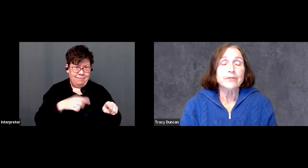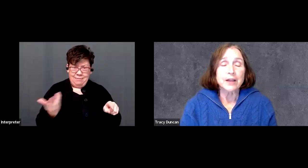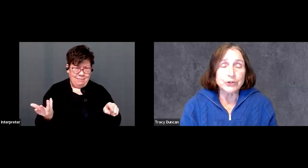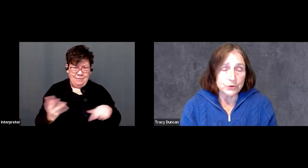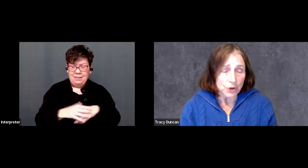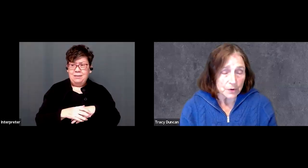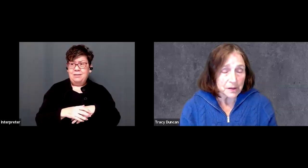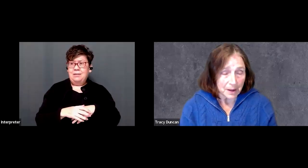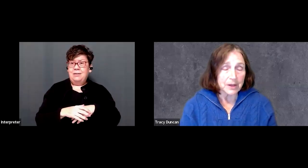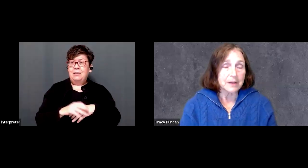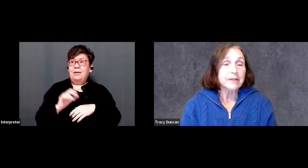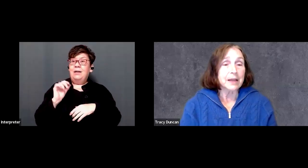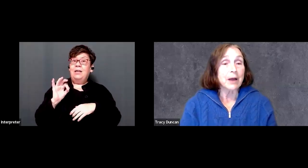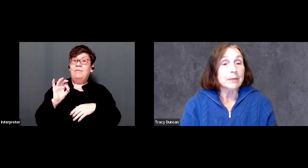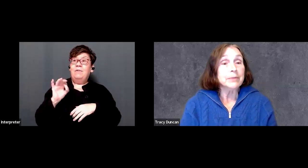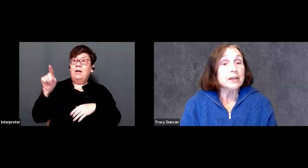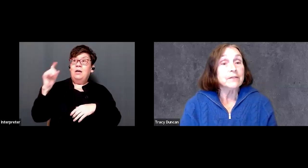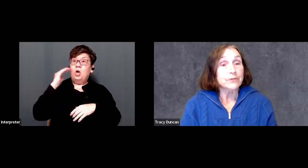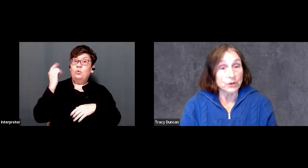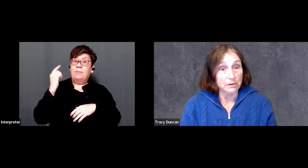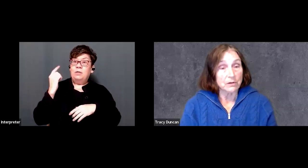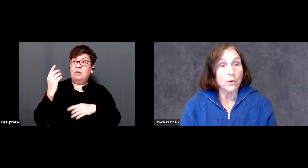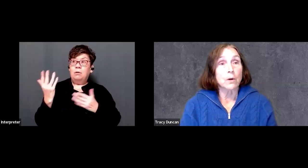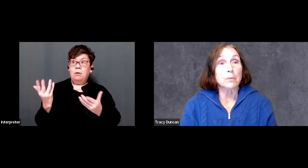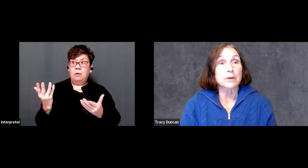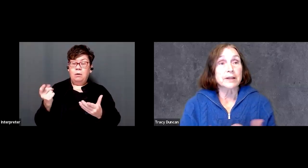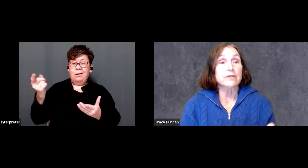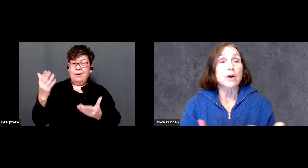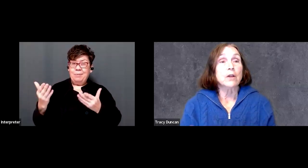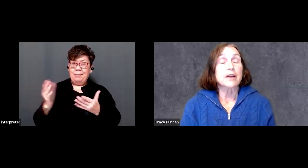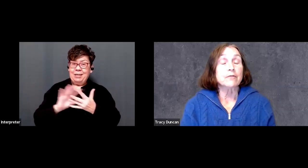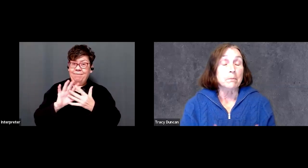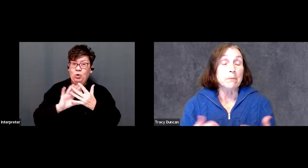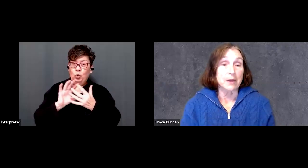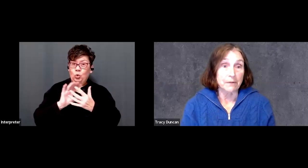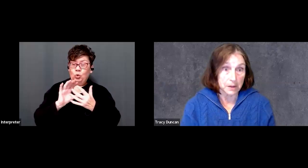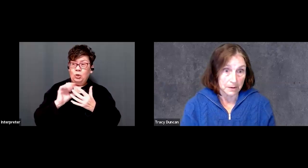If they do know something, they might be confused or believe a lot of myths.